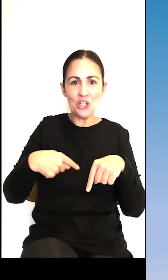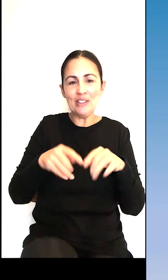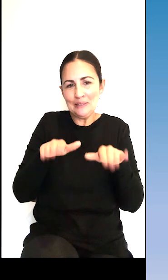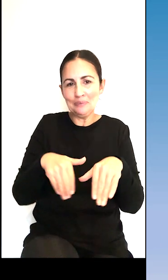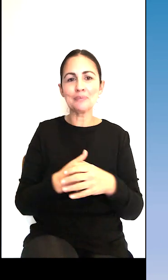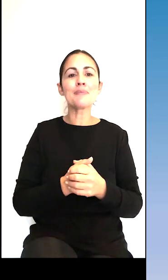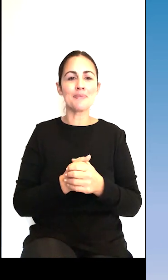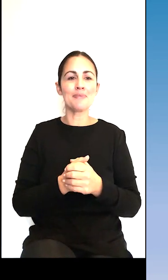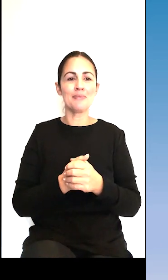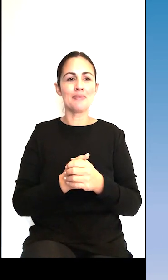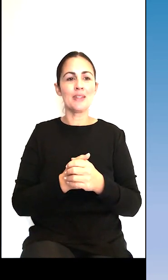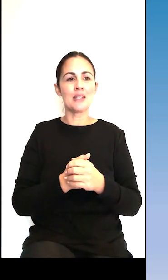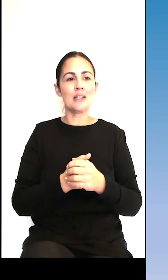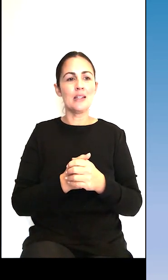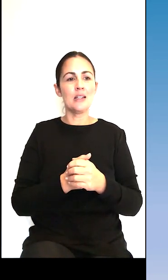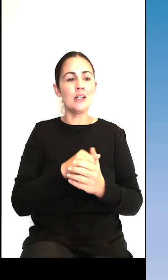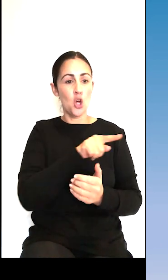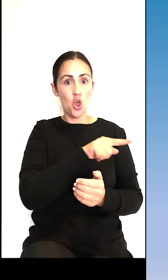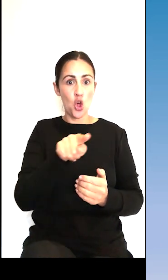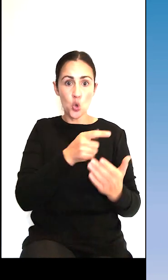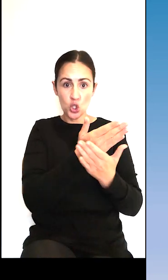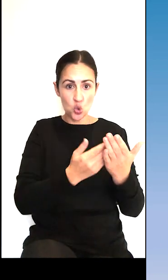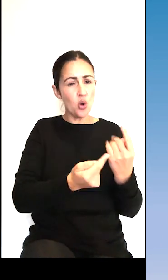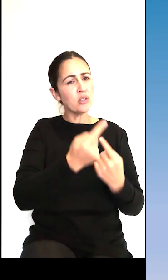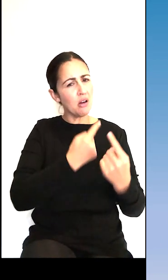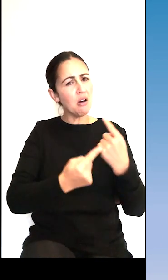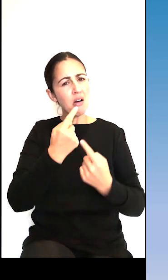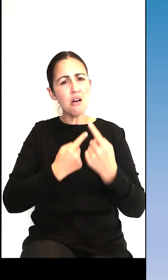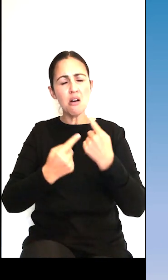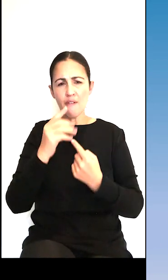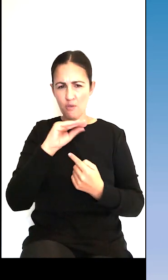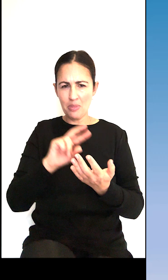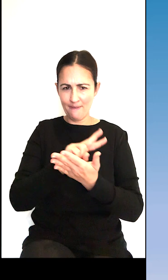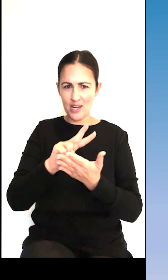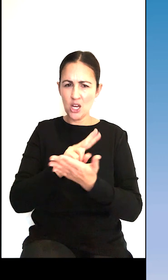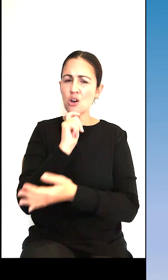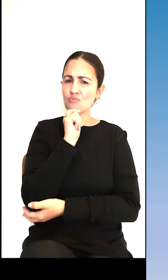Having listened to the story of Craig and Jeff and Jenny and John